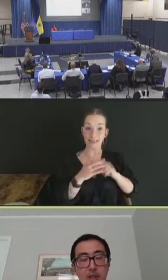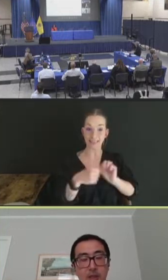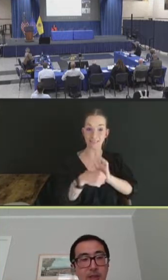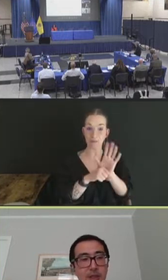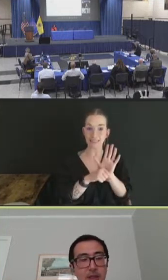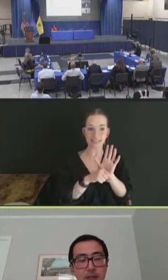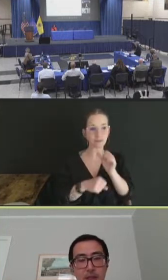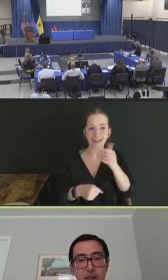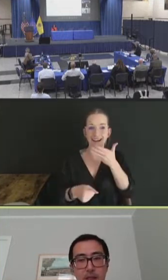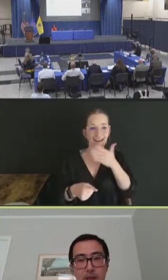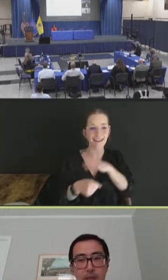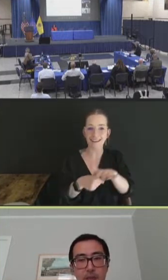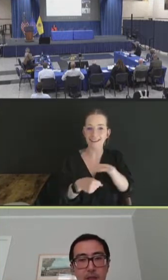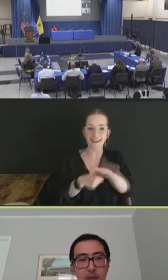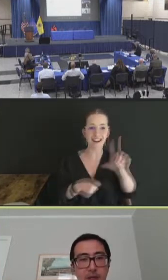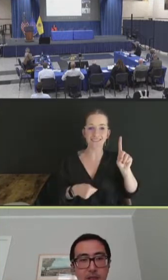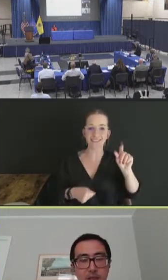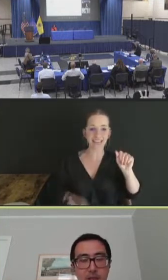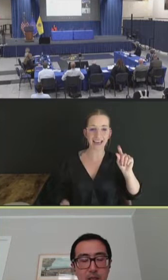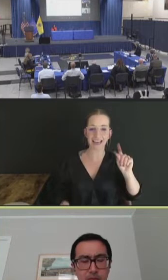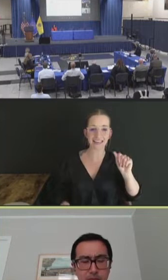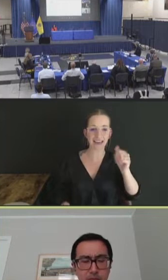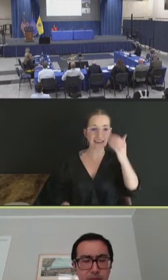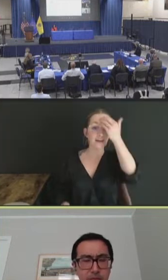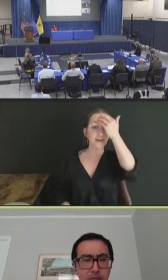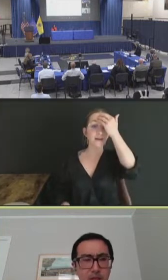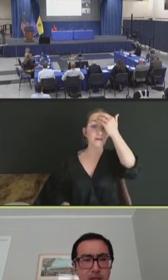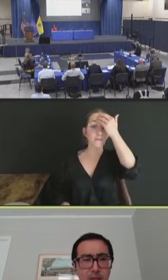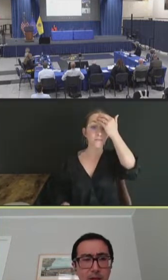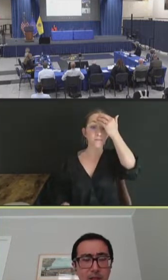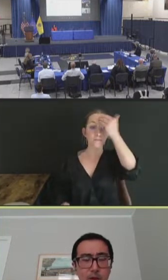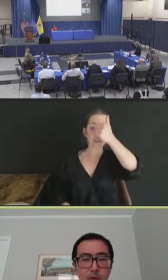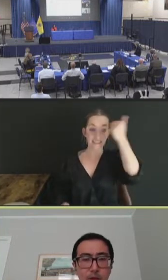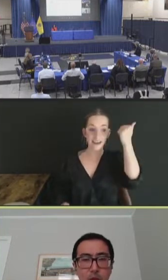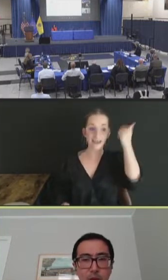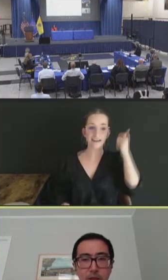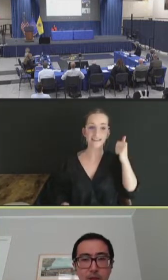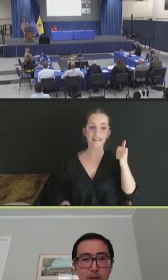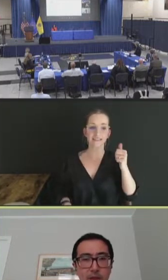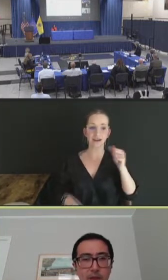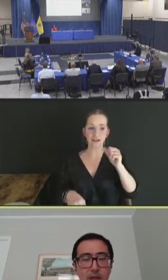largely because occupation is not systematically recorded and surveillance